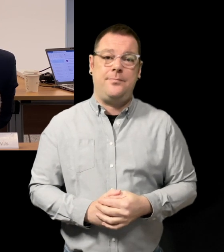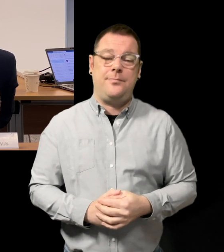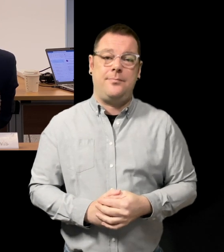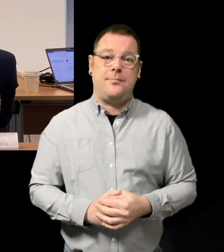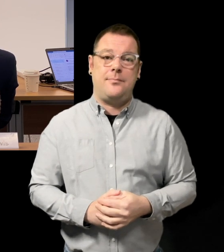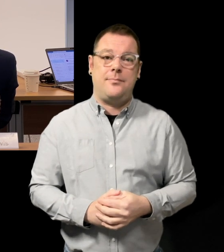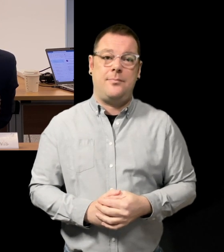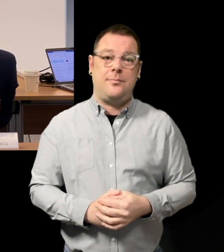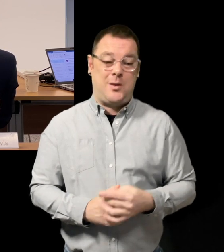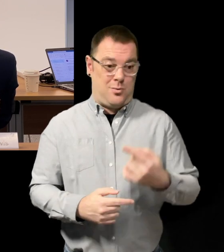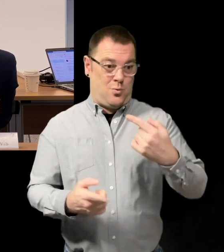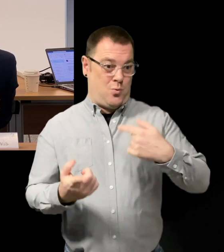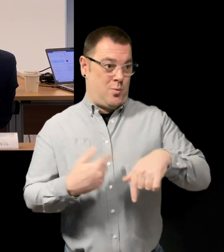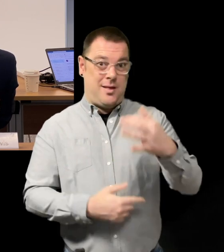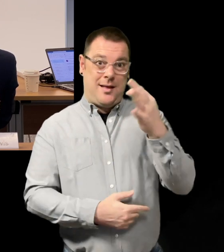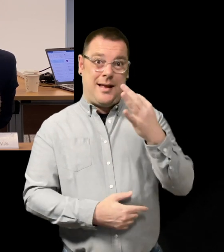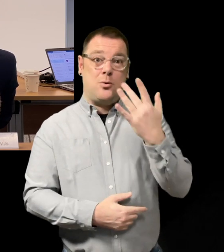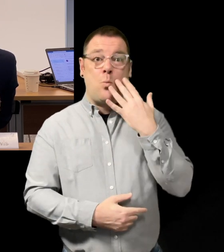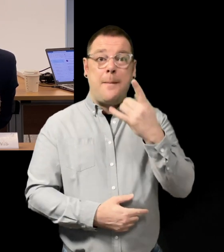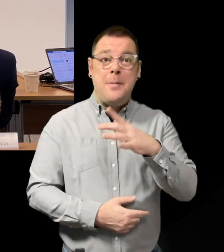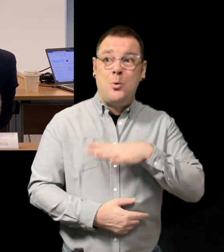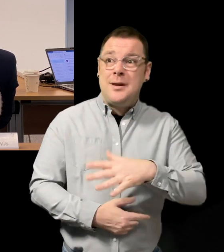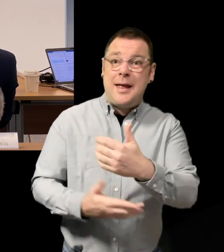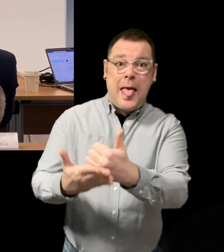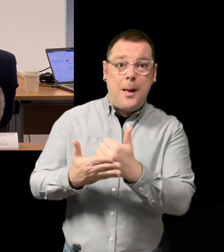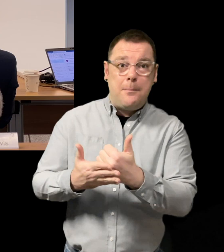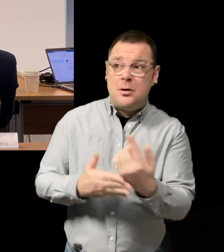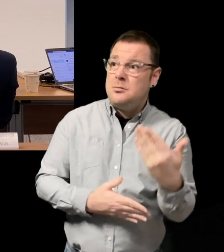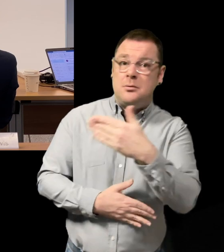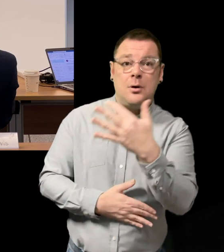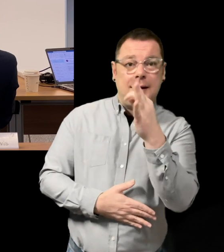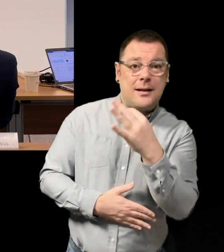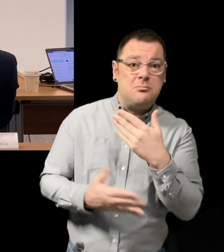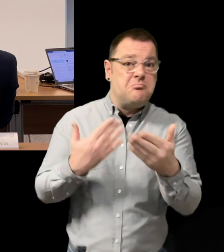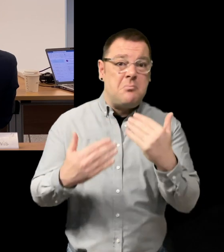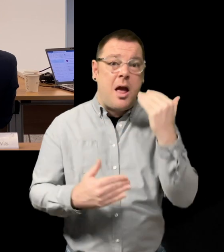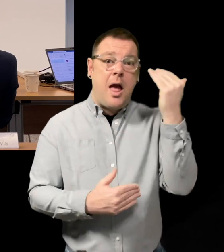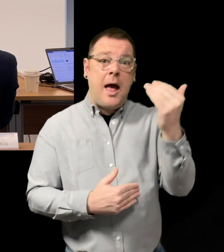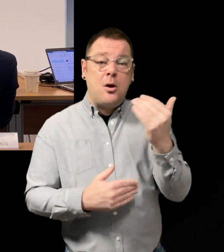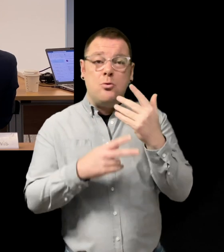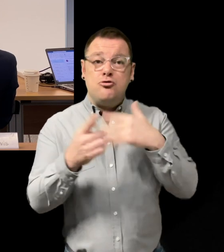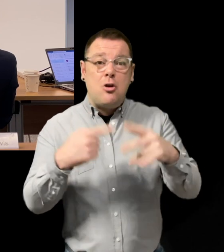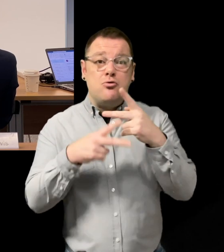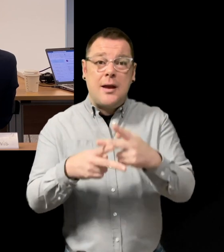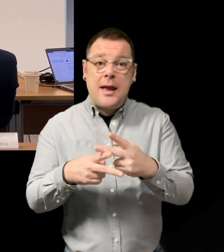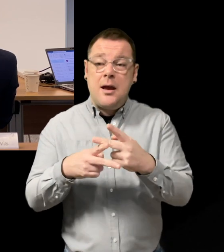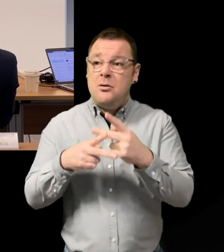We are the place people turn to when they really need help, whether that's adult social care, looking after many people